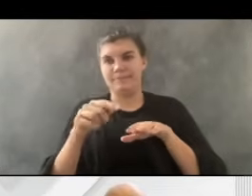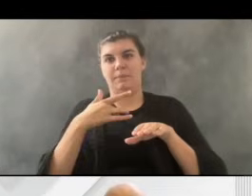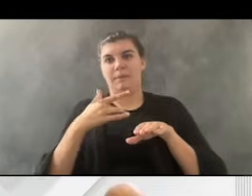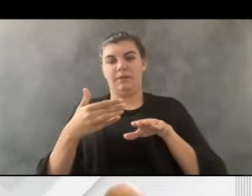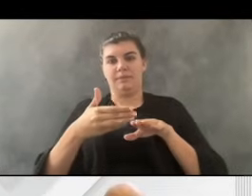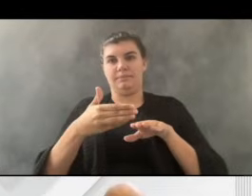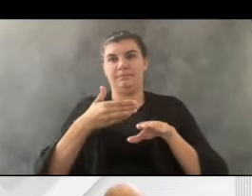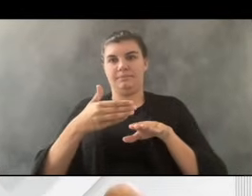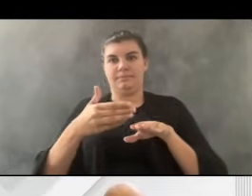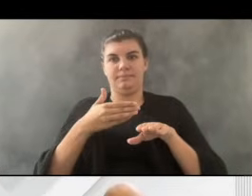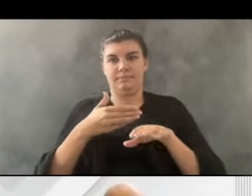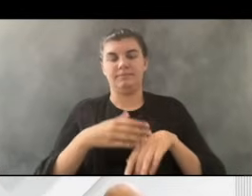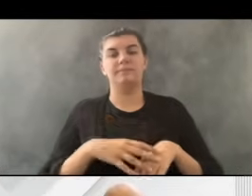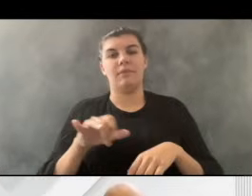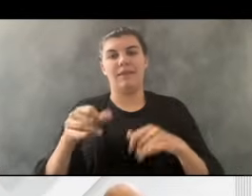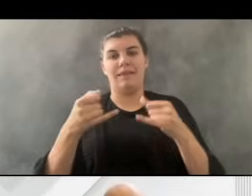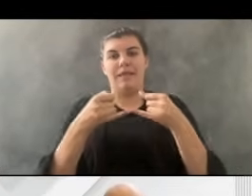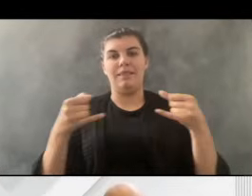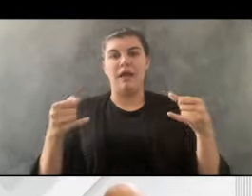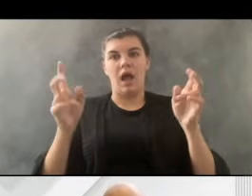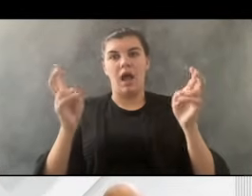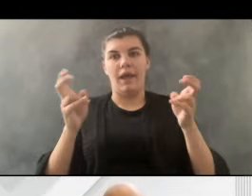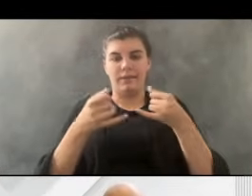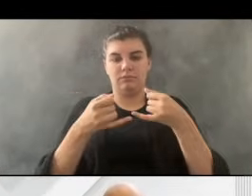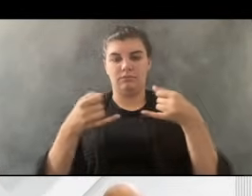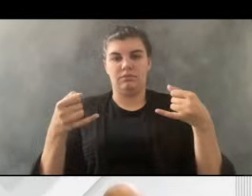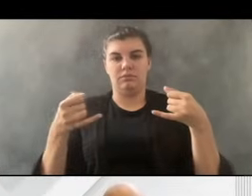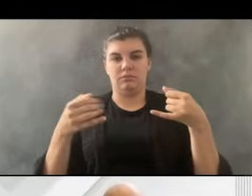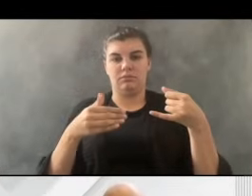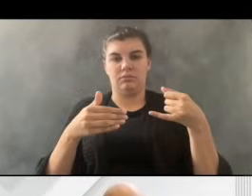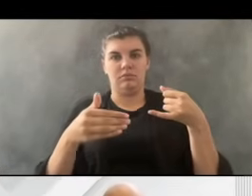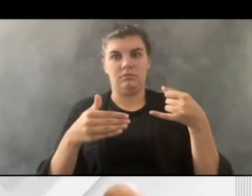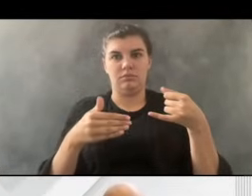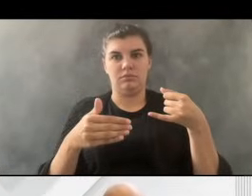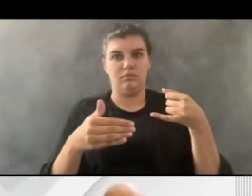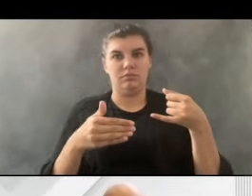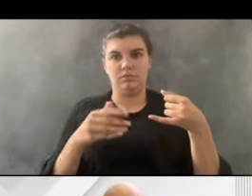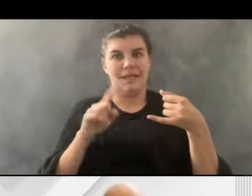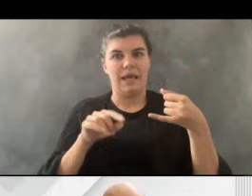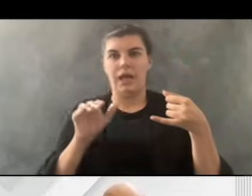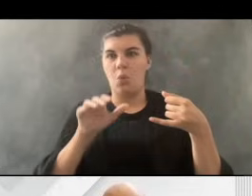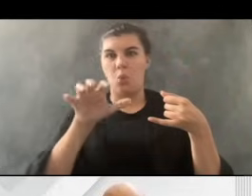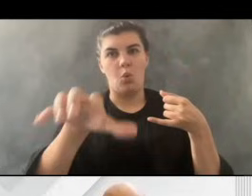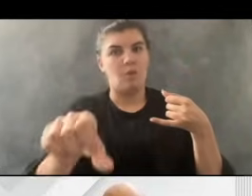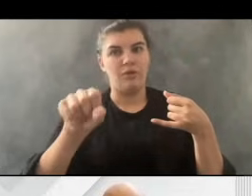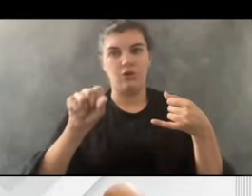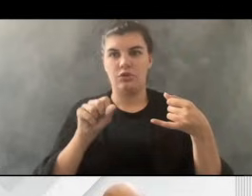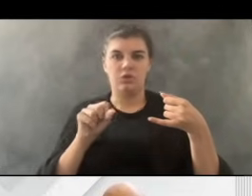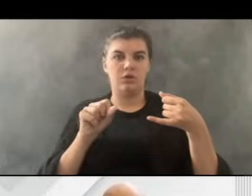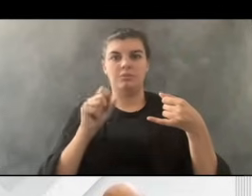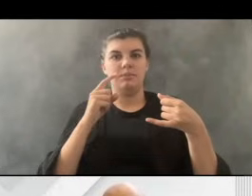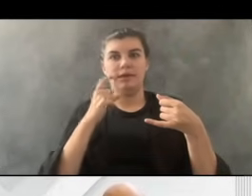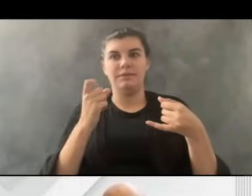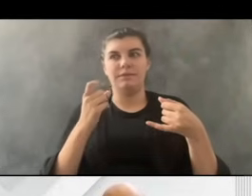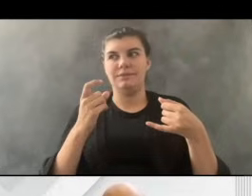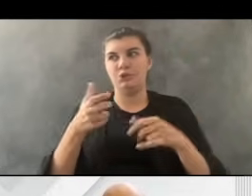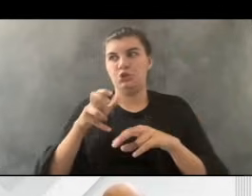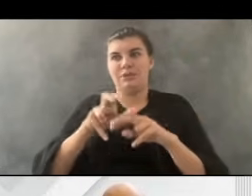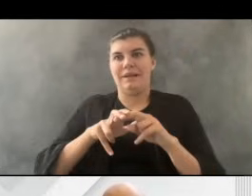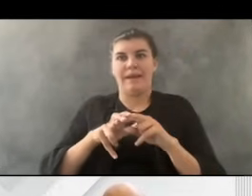So that line there right here that you see where your toes hit the wall is basically your reach